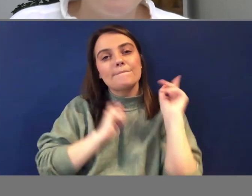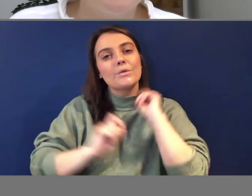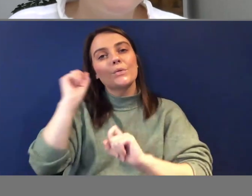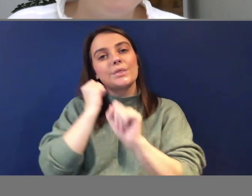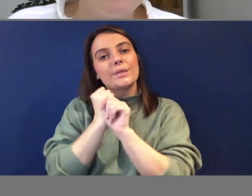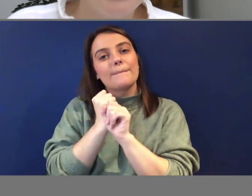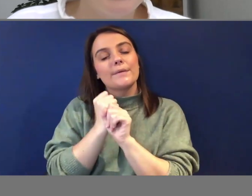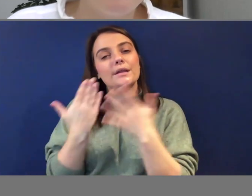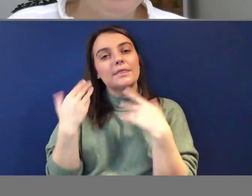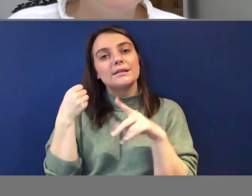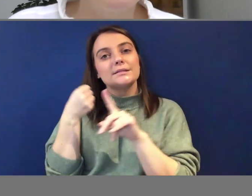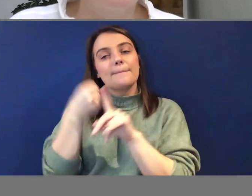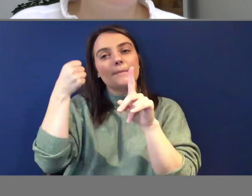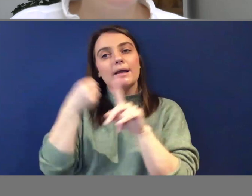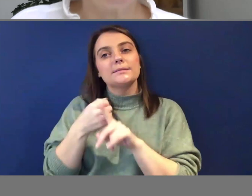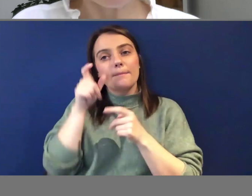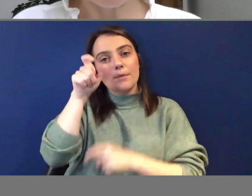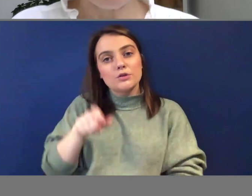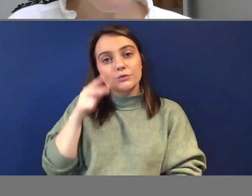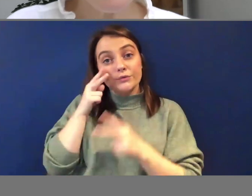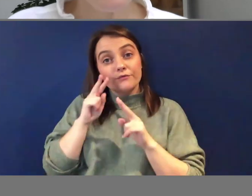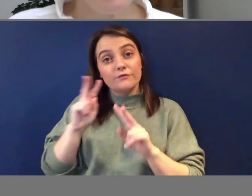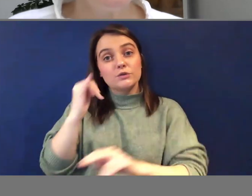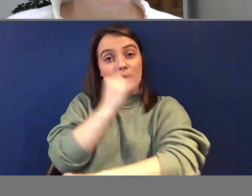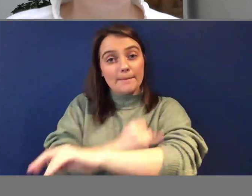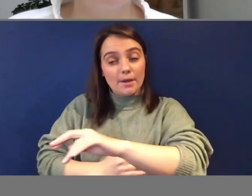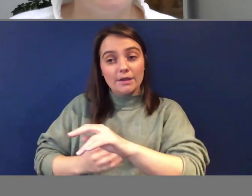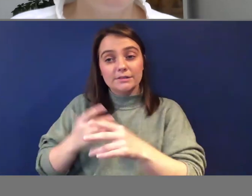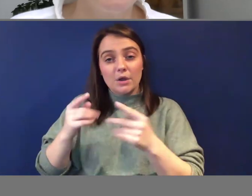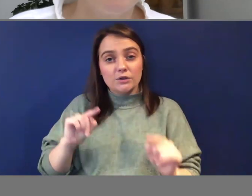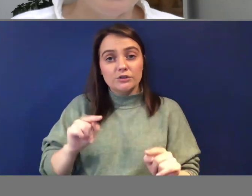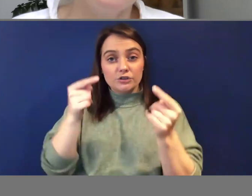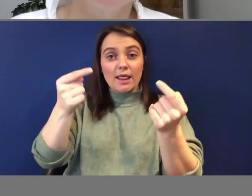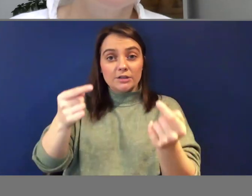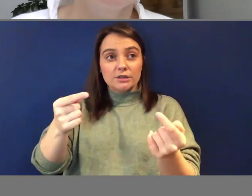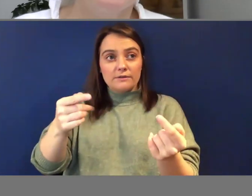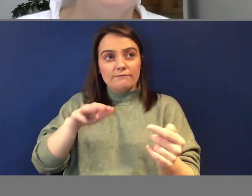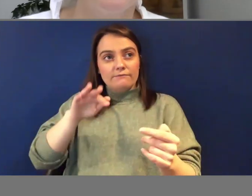impact on someone who's visually impaired not only is it challenging them for them to read spaces